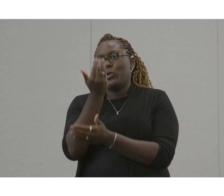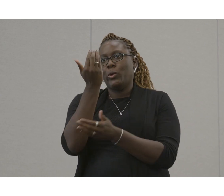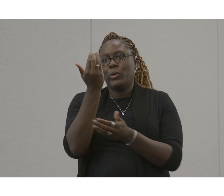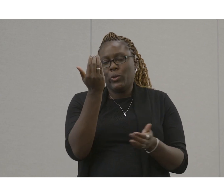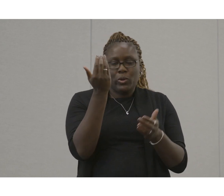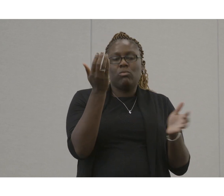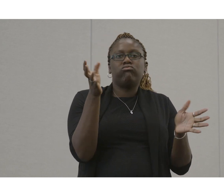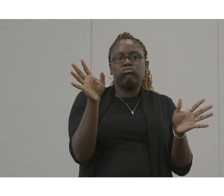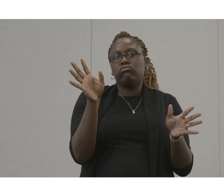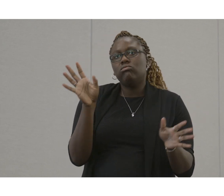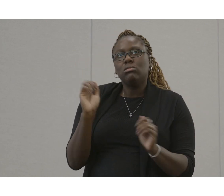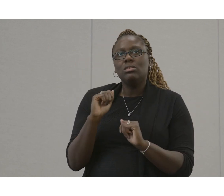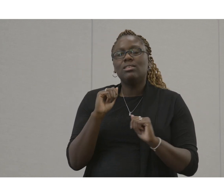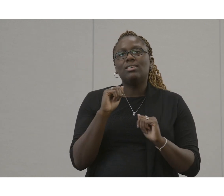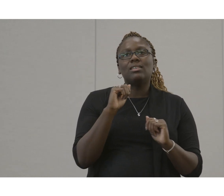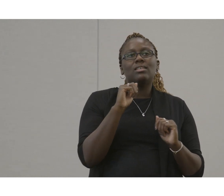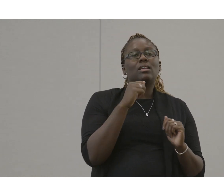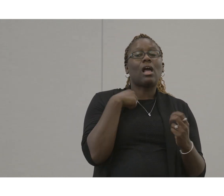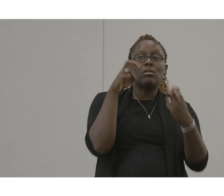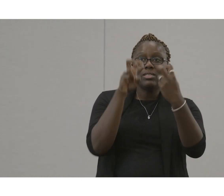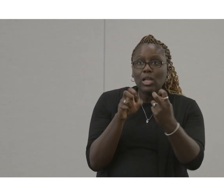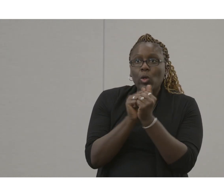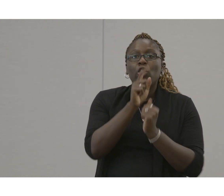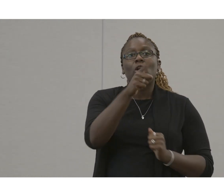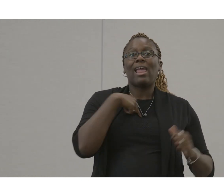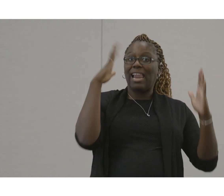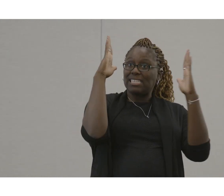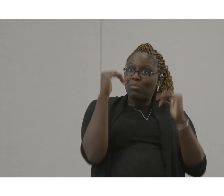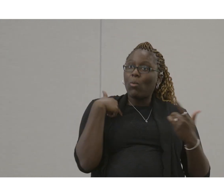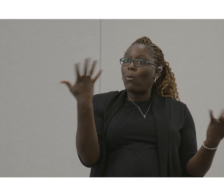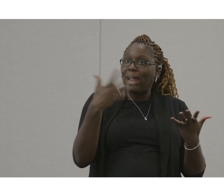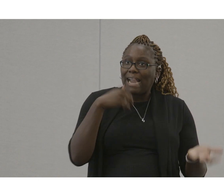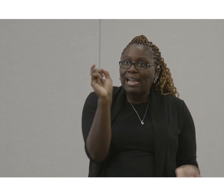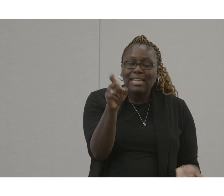Since there was a new coordinator, I sat down with her and shared my expectations and needs for the semester.